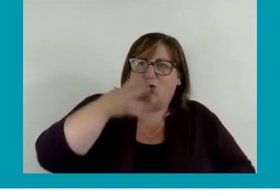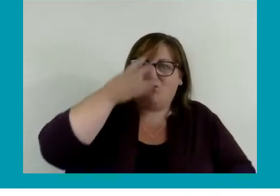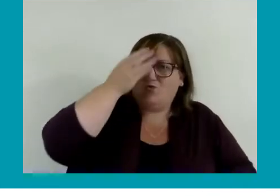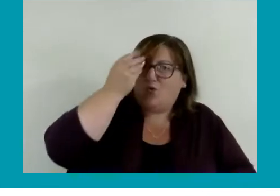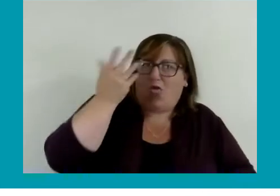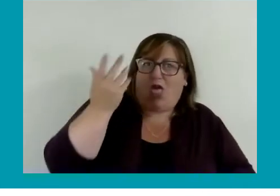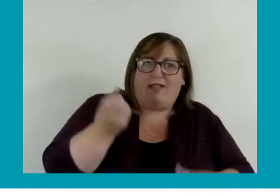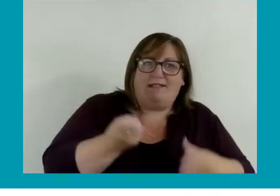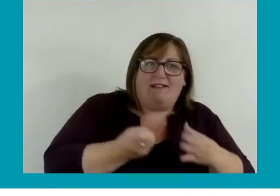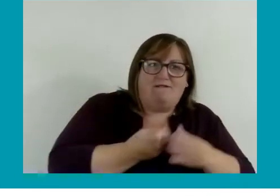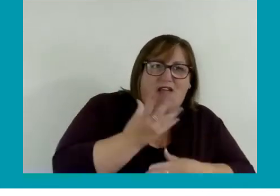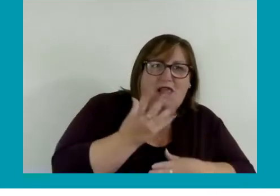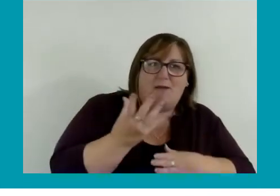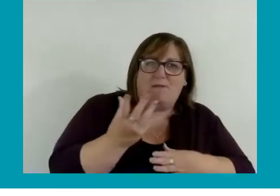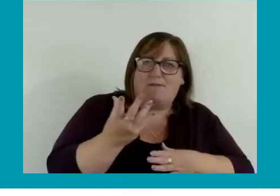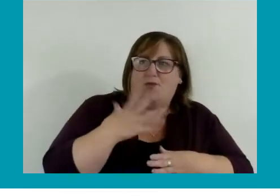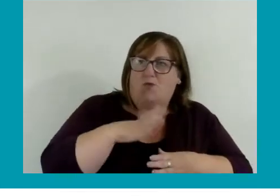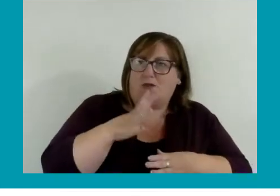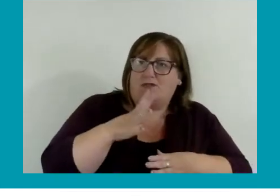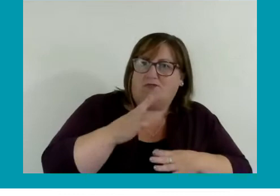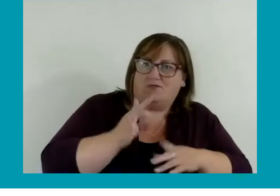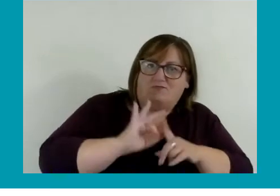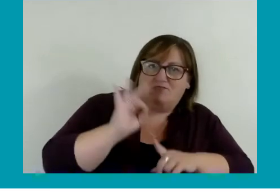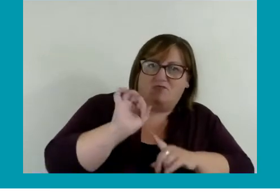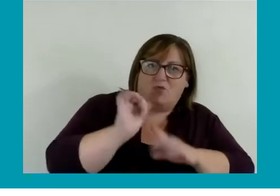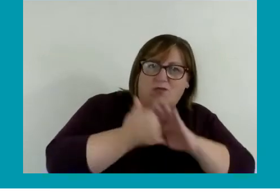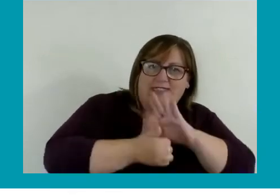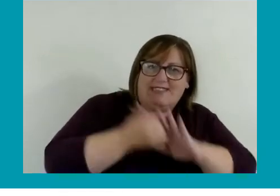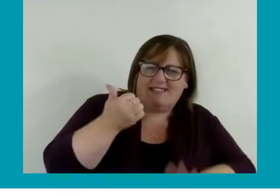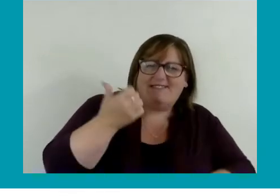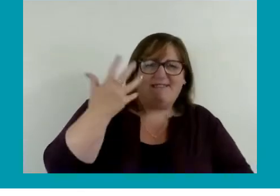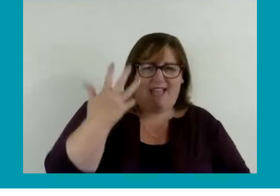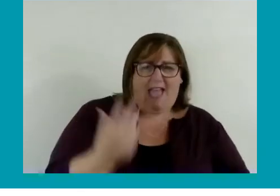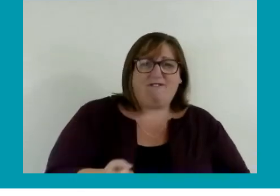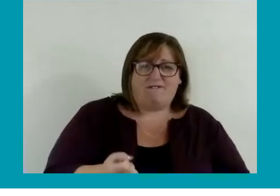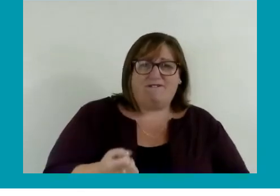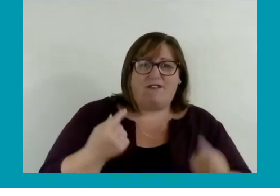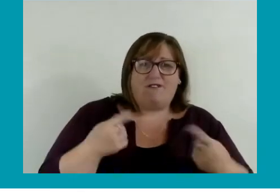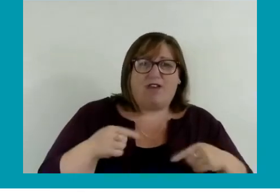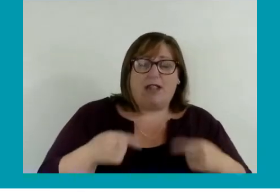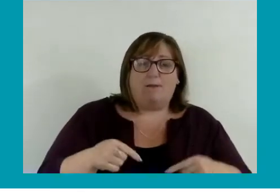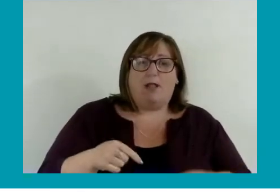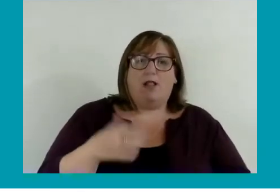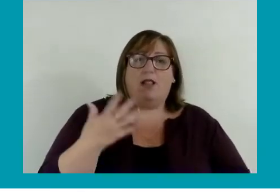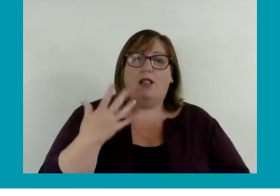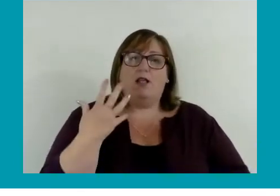coaching sessions for we have um we've got a coaching bank we've got a mentoring scheme so